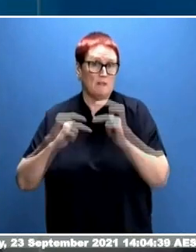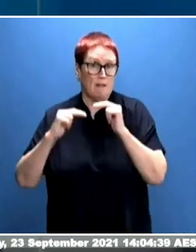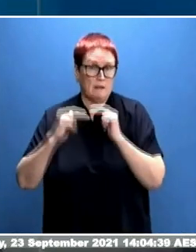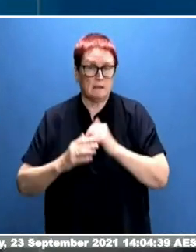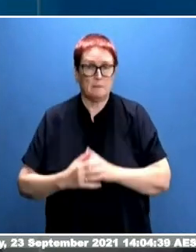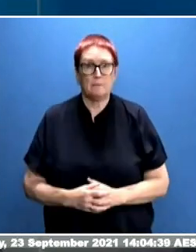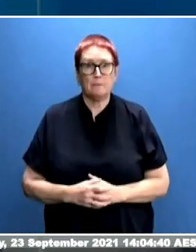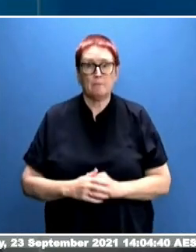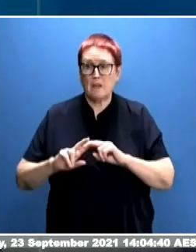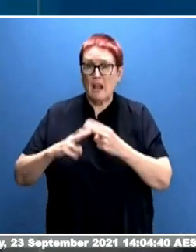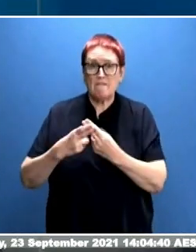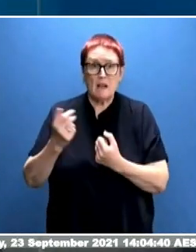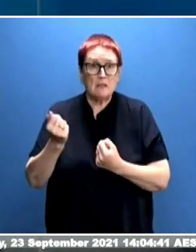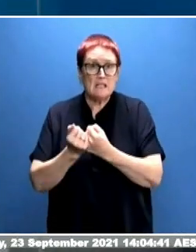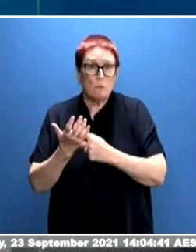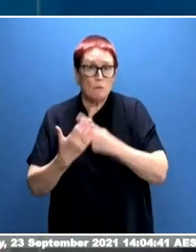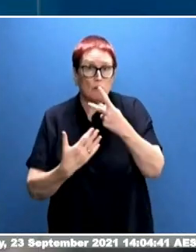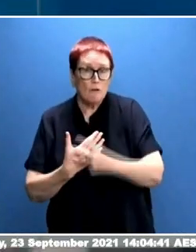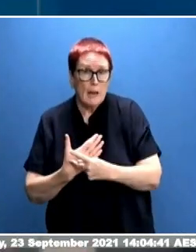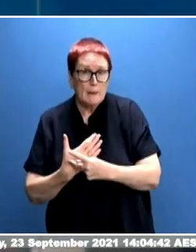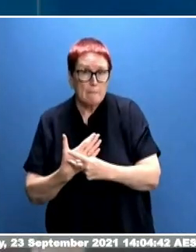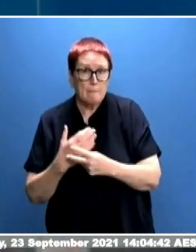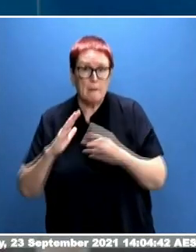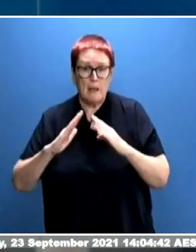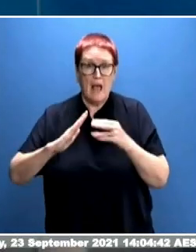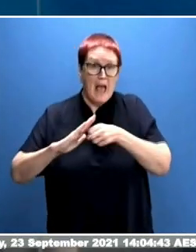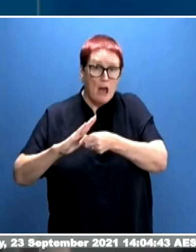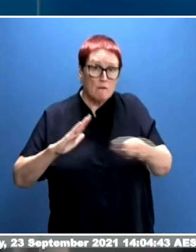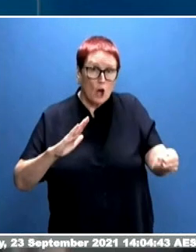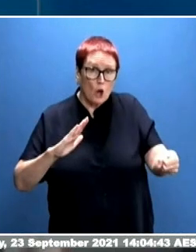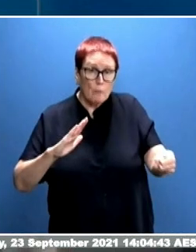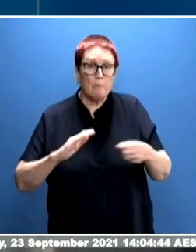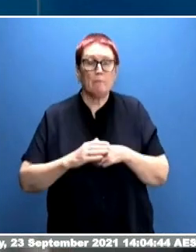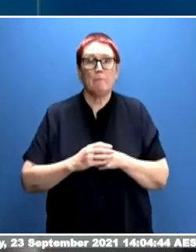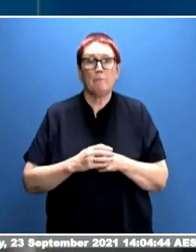family support programs, out-of-home care programs, including the intensive